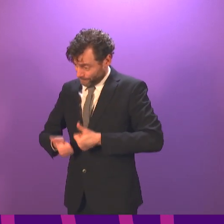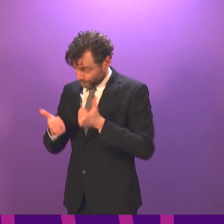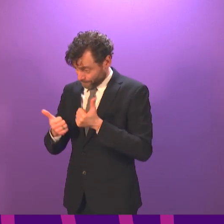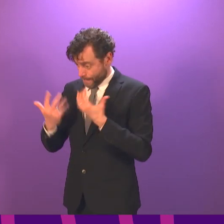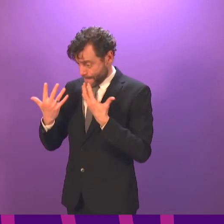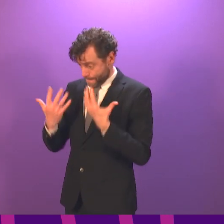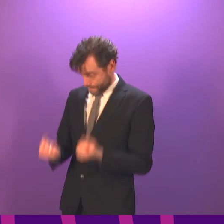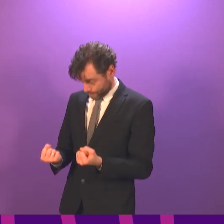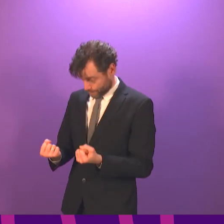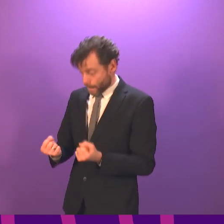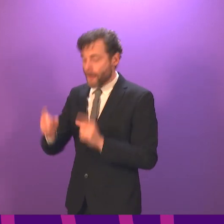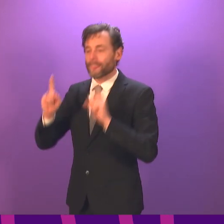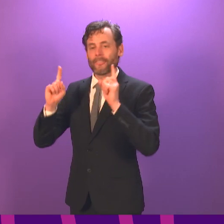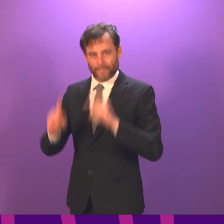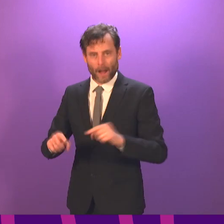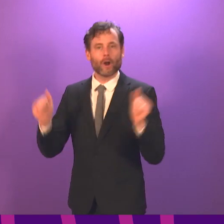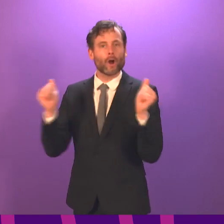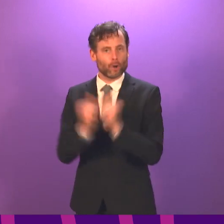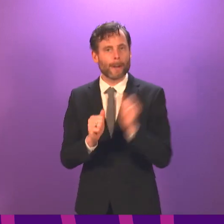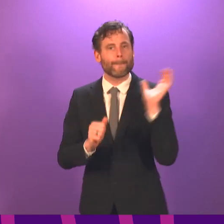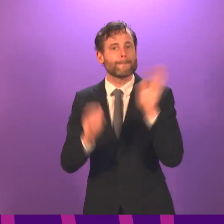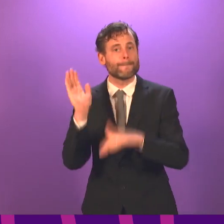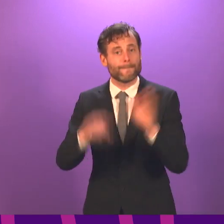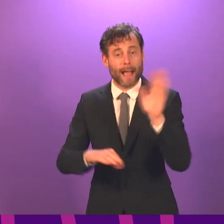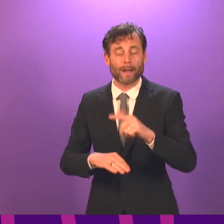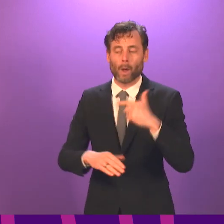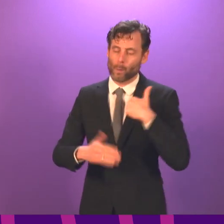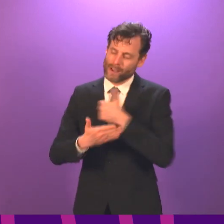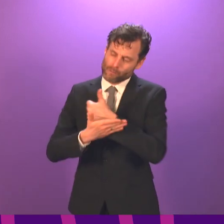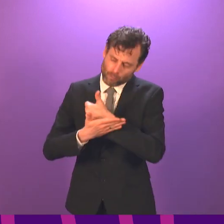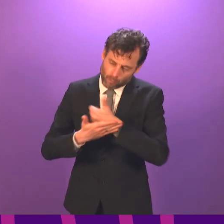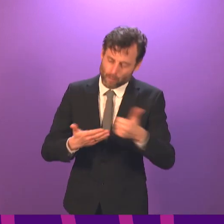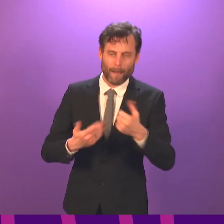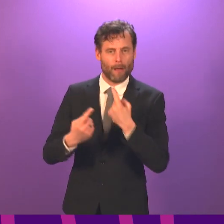Beyond that, we are in regular contact with unions and parent representative bodies about